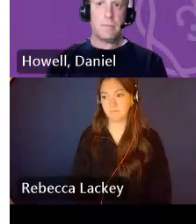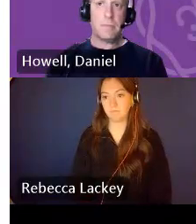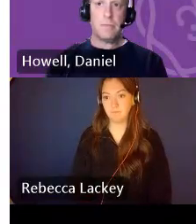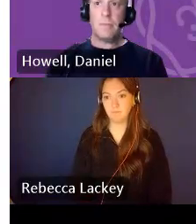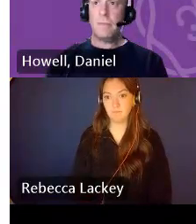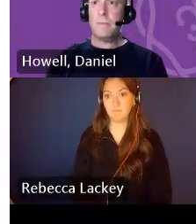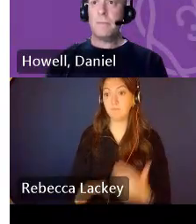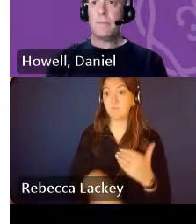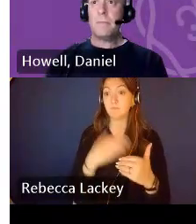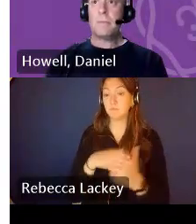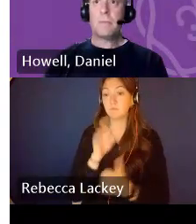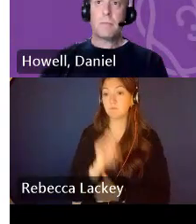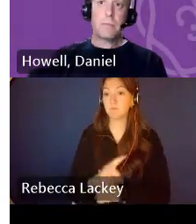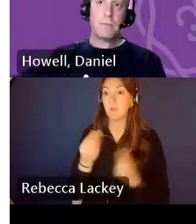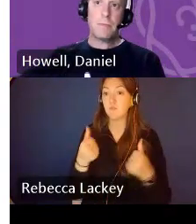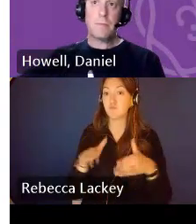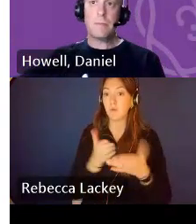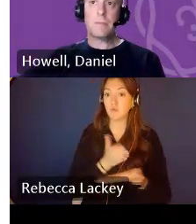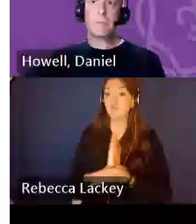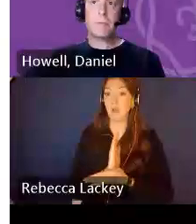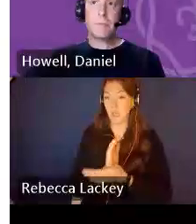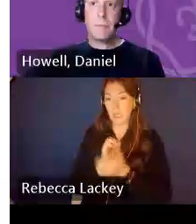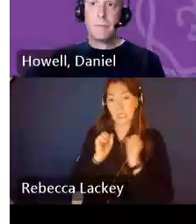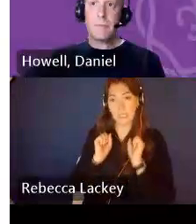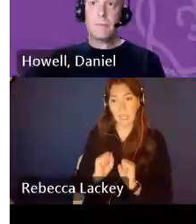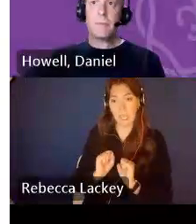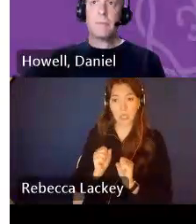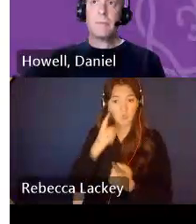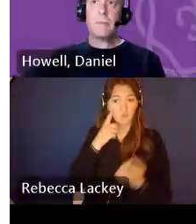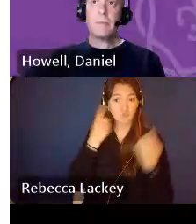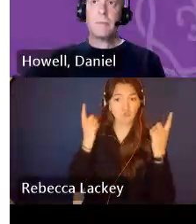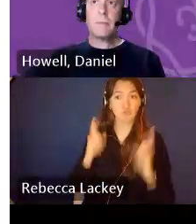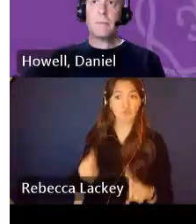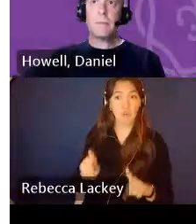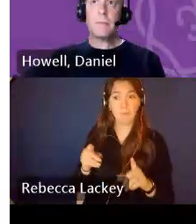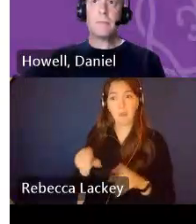Next question about property rights. Can't you just get an agreement from the adjacent property